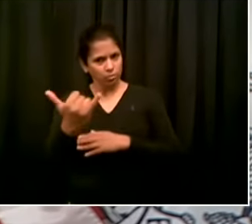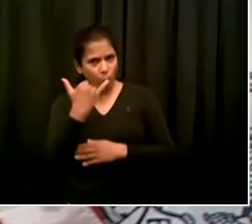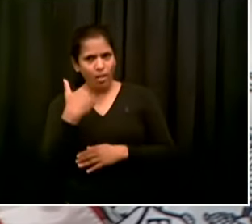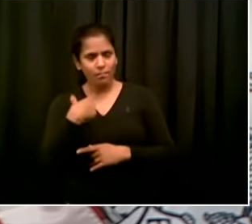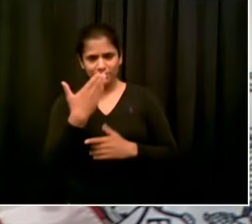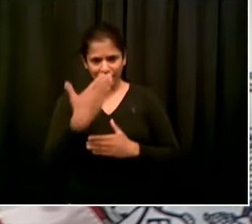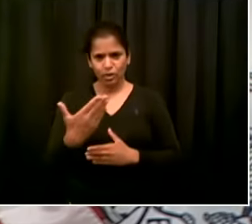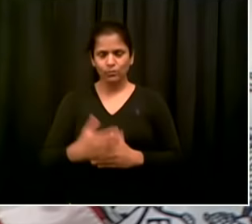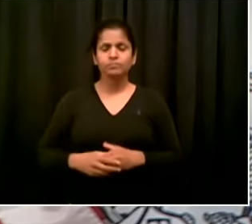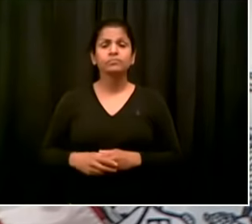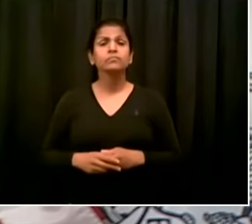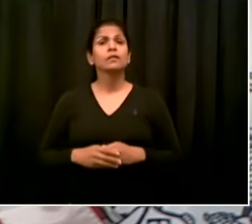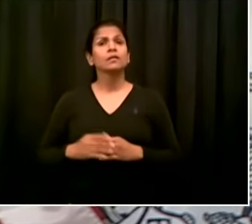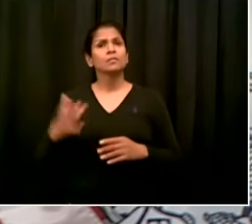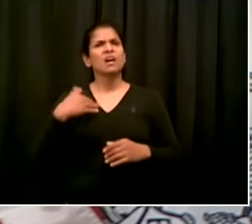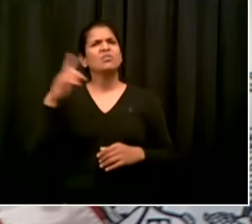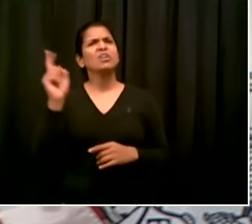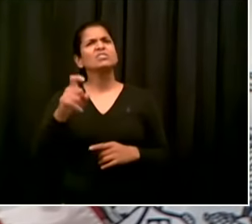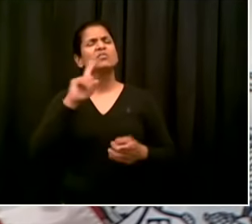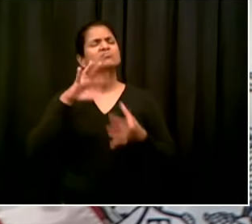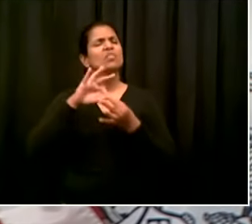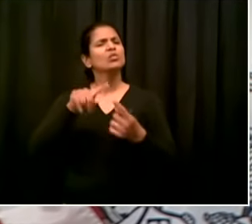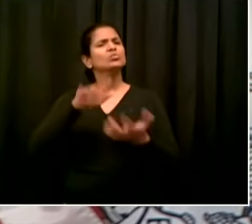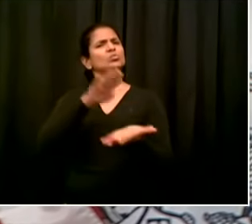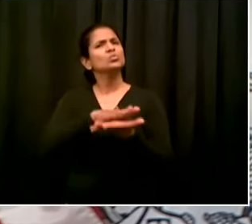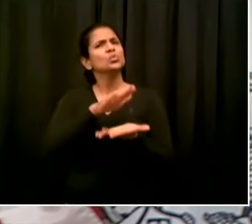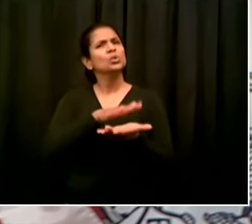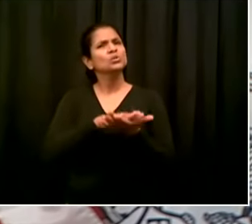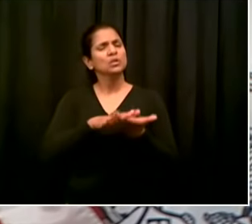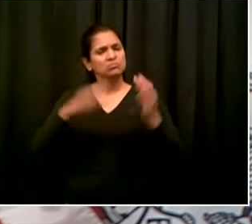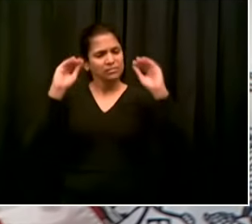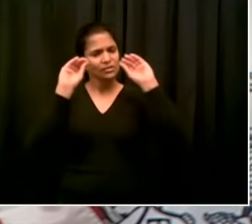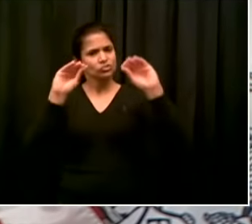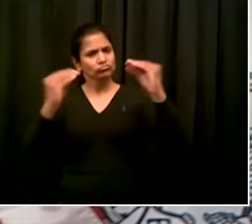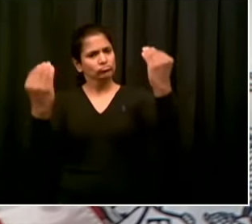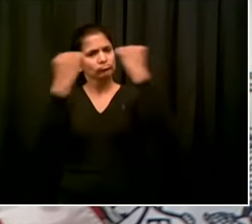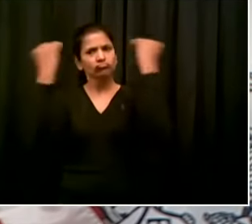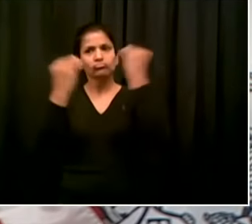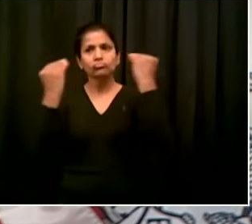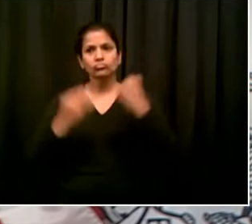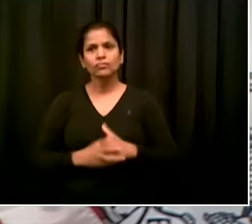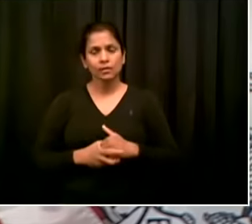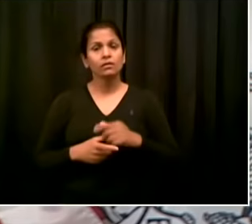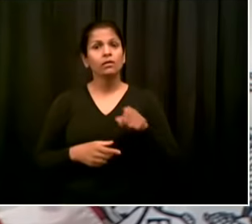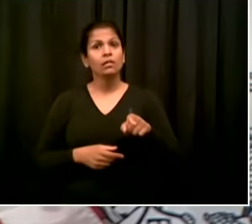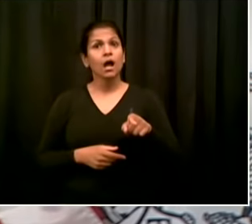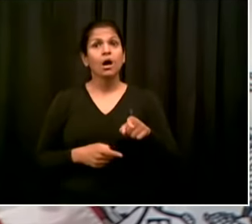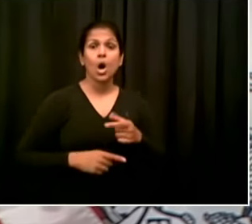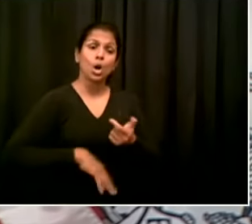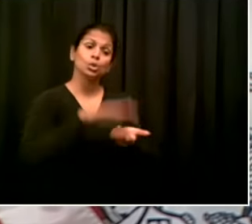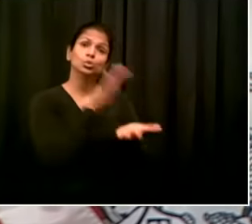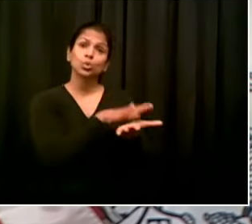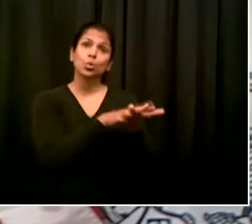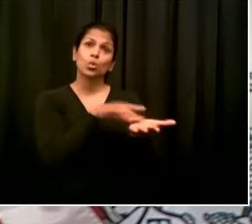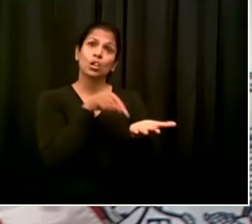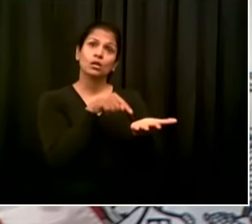NOT WORK. THEY HAVE TO FIX THIS IMMEDIATELY. THIS IS APPALLING. IT IS SO EASY TO AVOID THIS MISTAKE AND IT IS VERY EASY TO